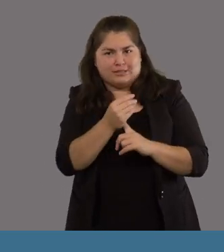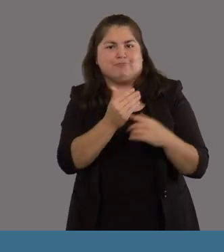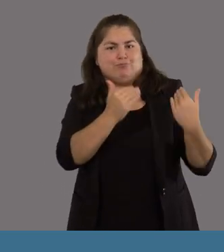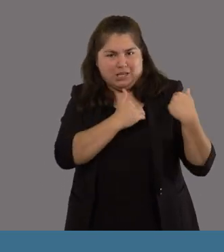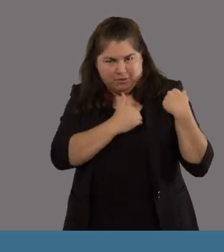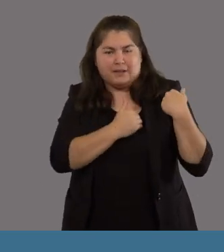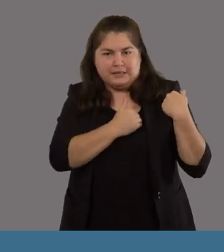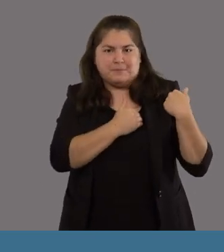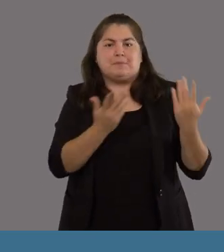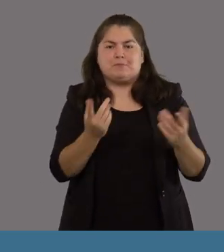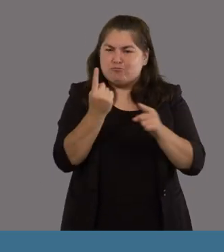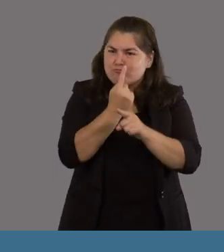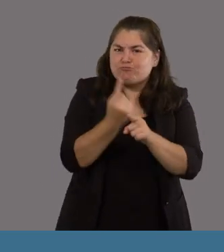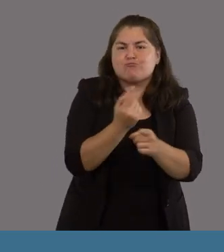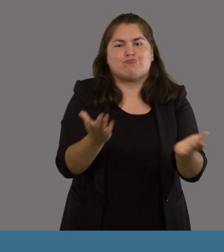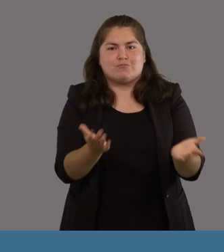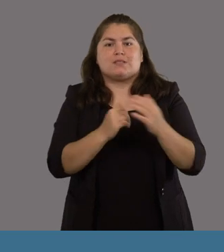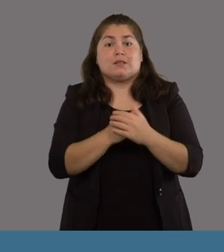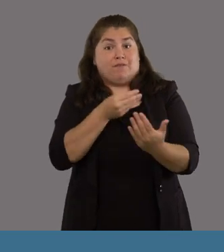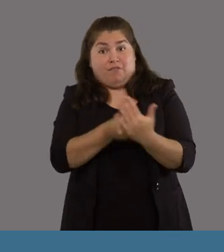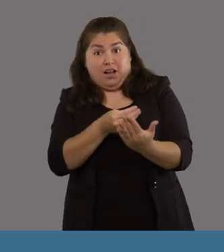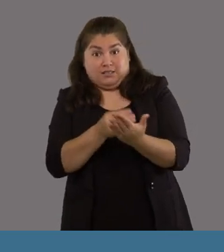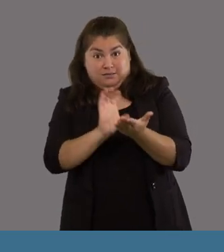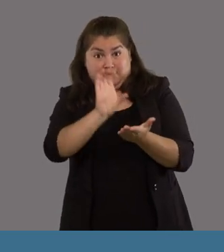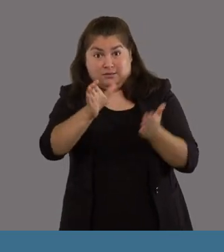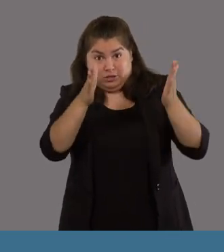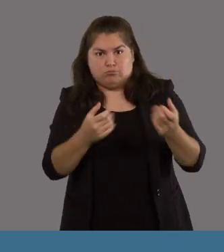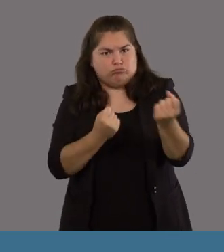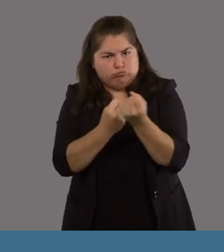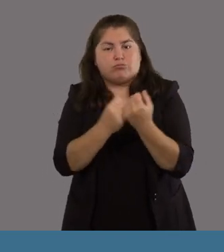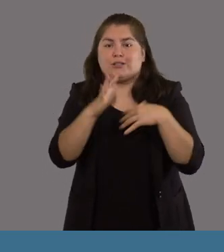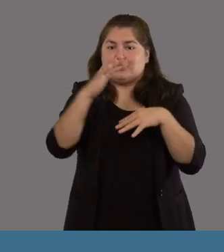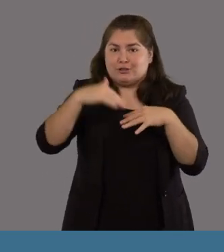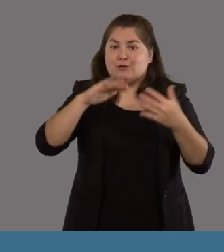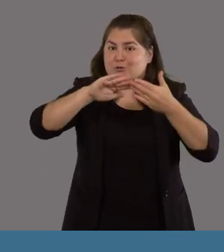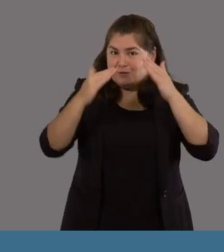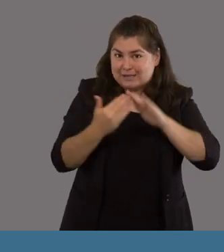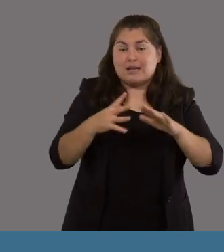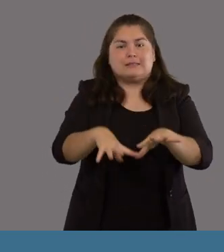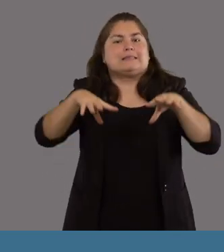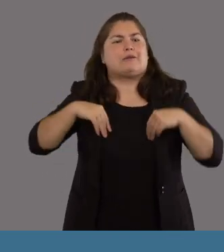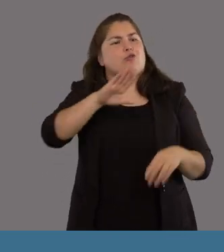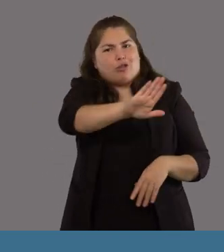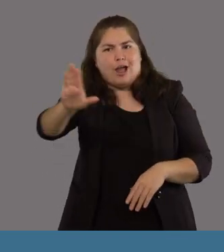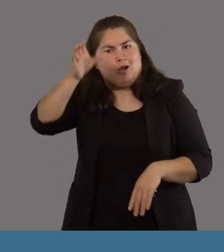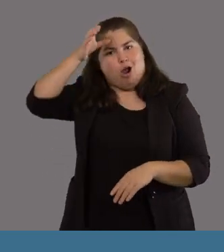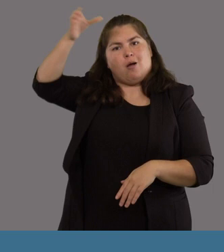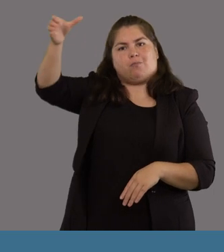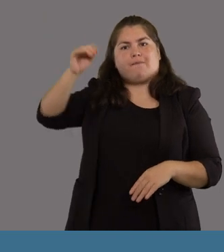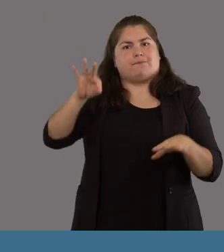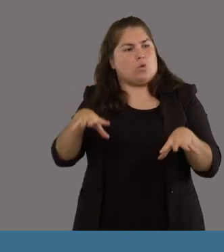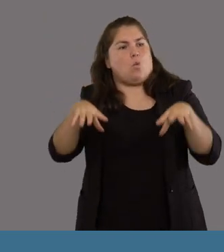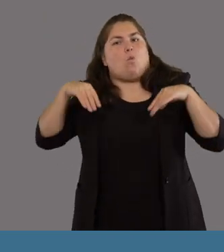and culpability. Funders can support Indigenous communities by adopting concepts of ownership